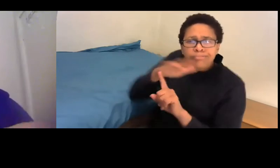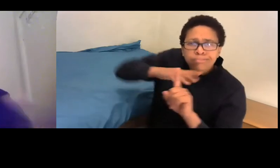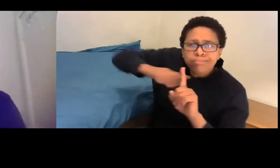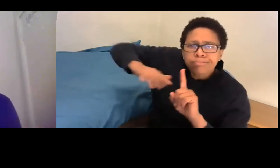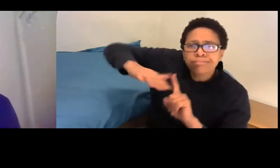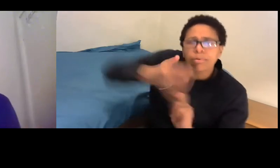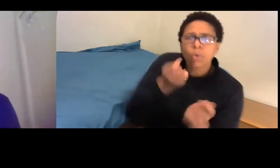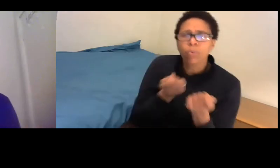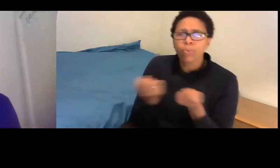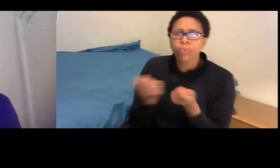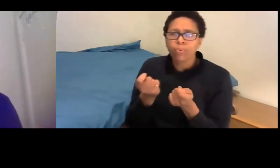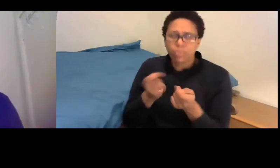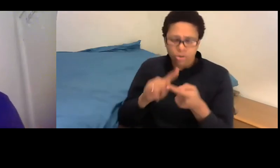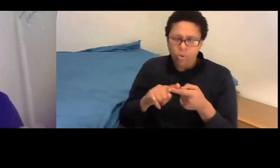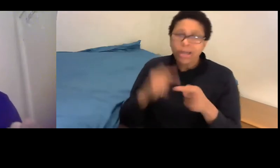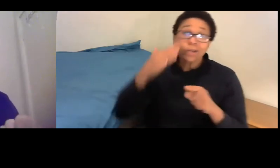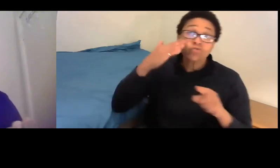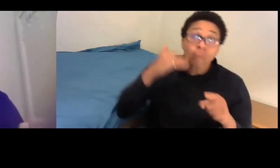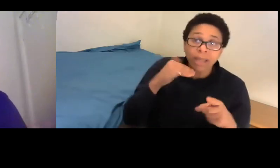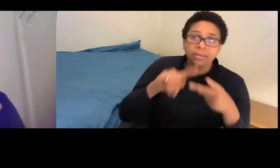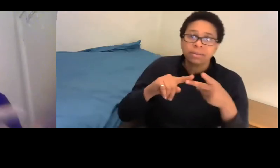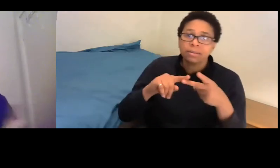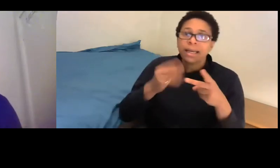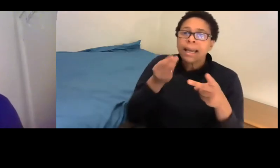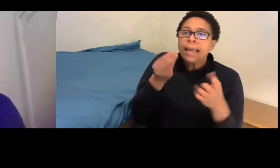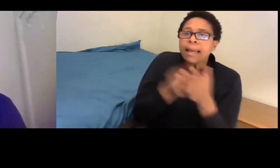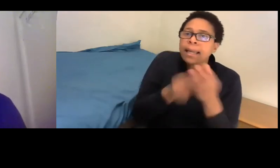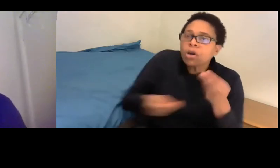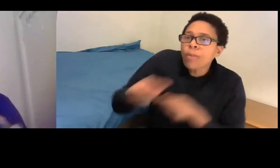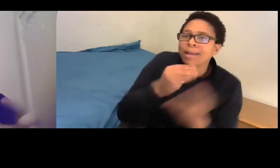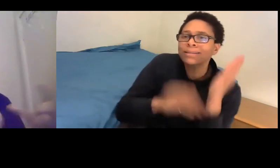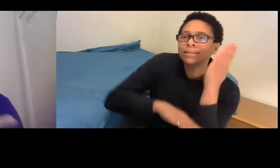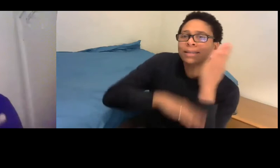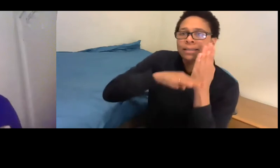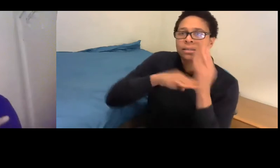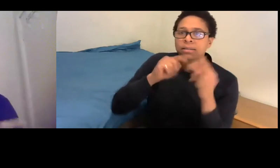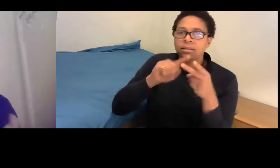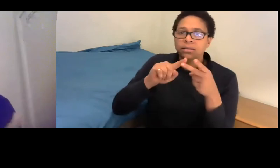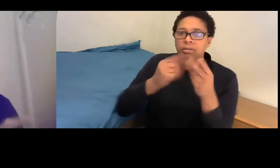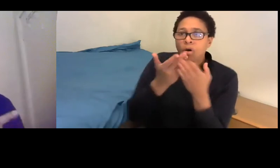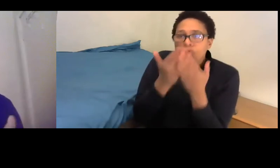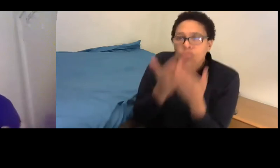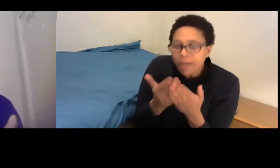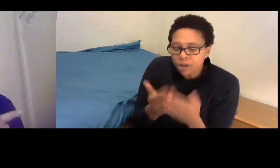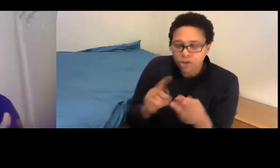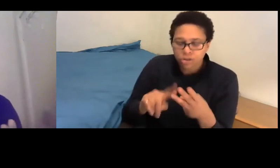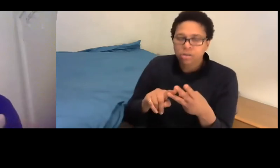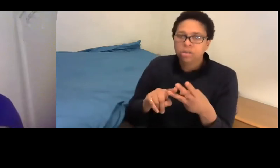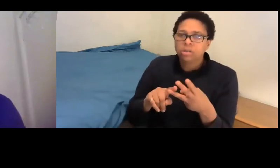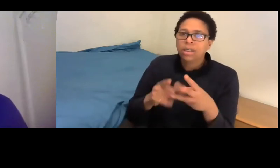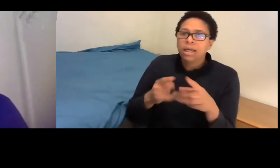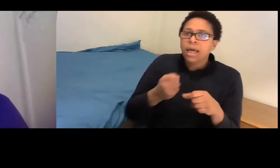constructions of economic status, and constructions of religion, constructions of sexuality and so on?